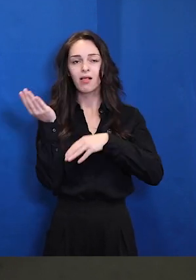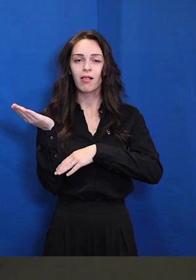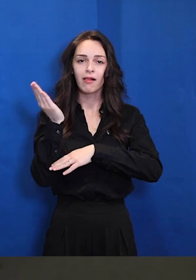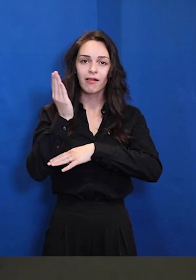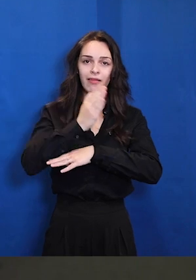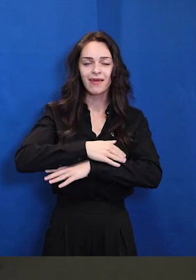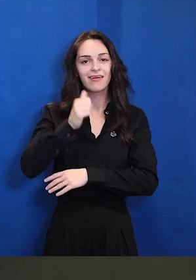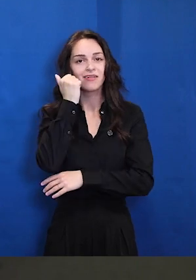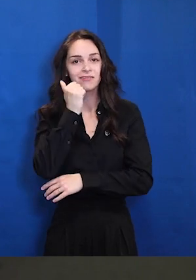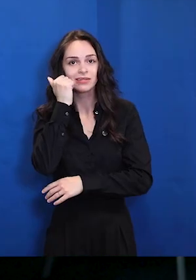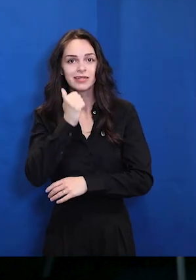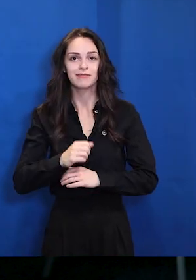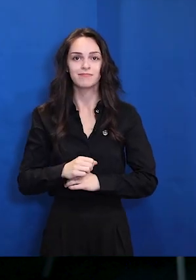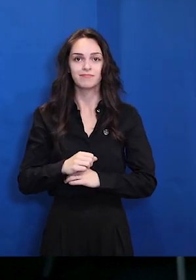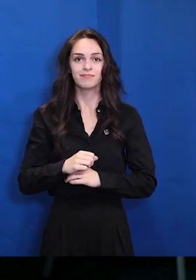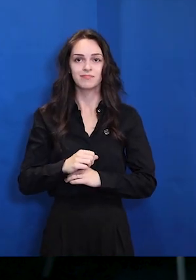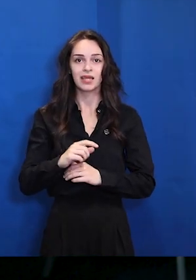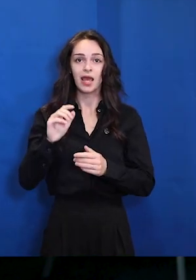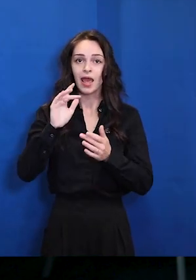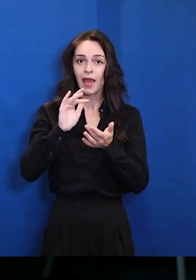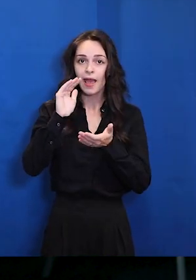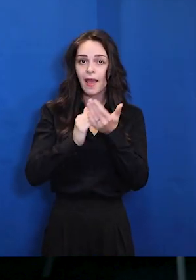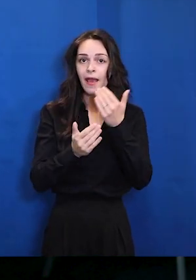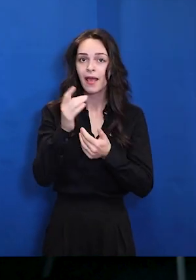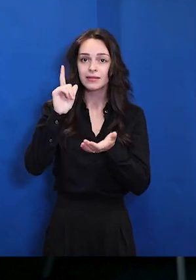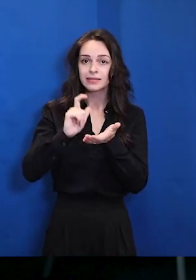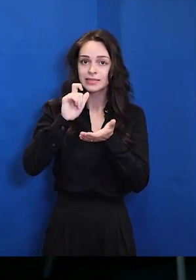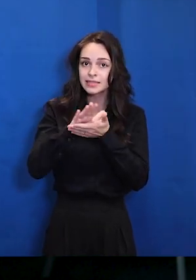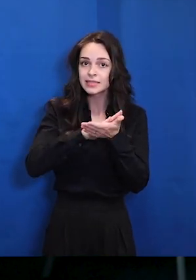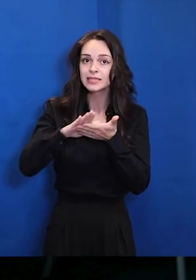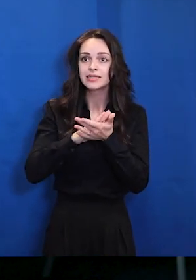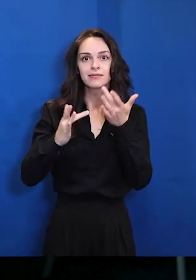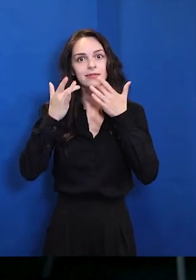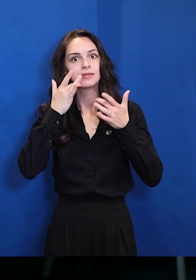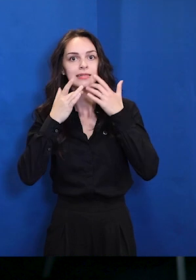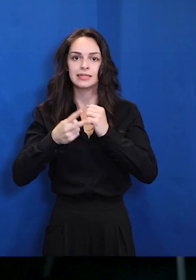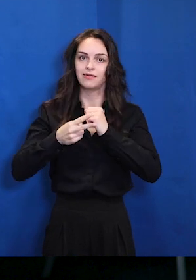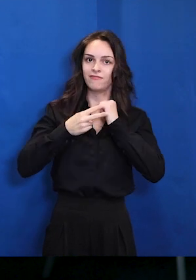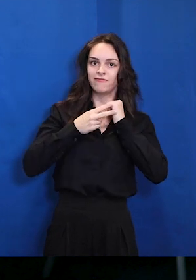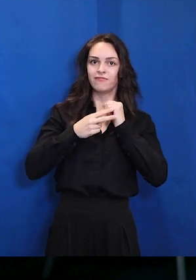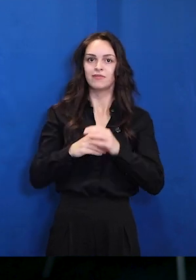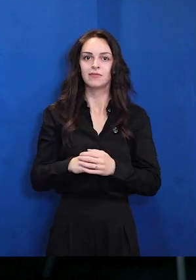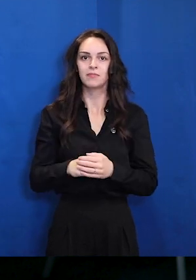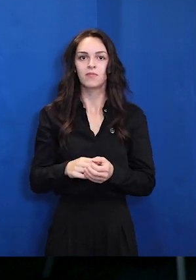all the time. It was the first time we rationed hand sanitizer. It was also the first time a lot of students